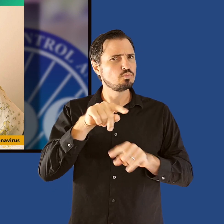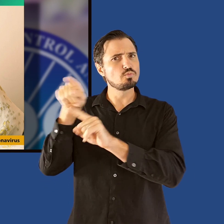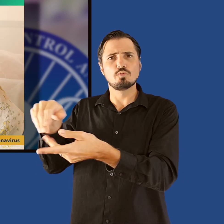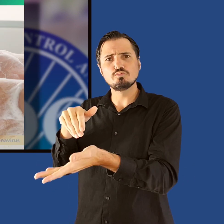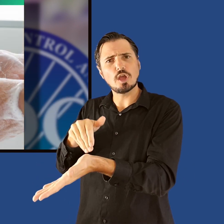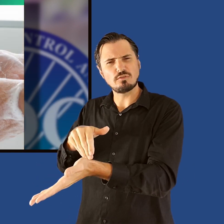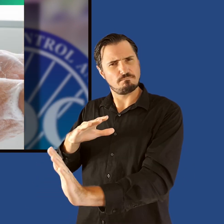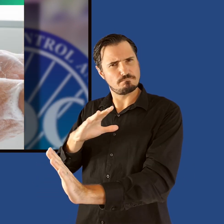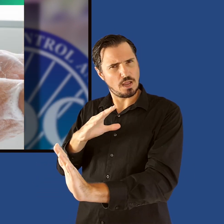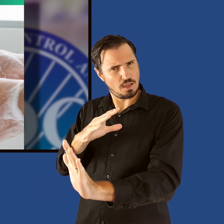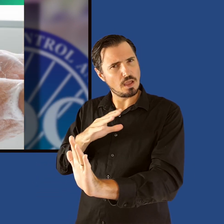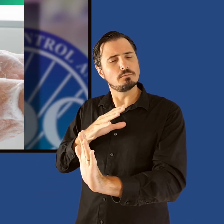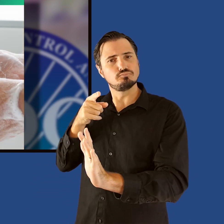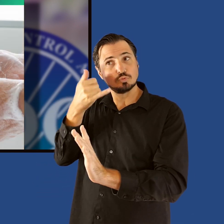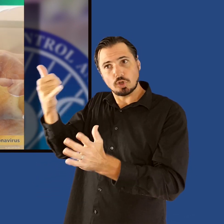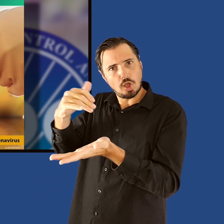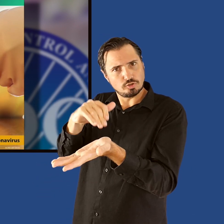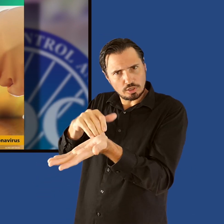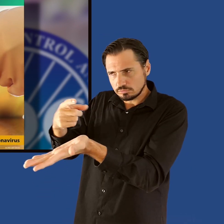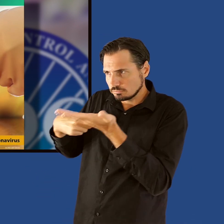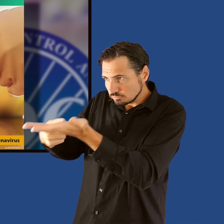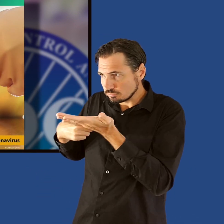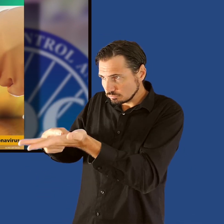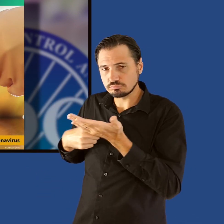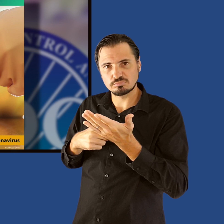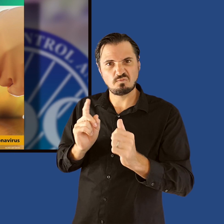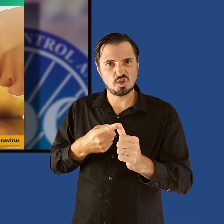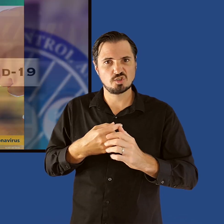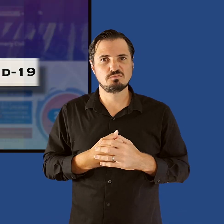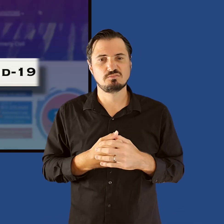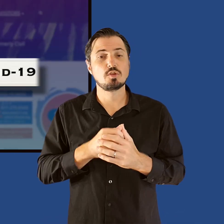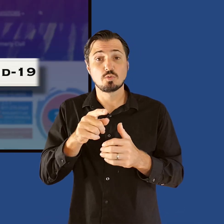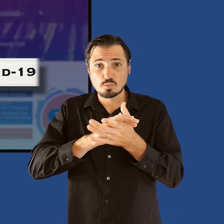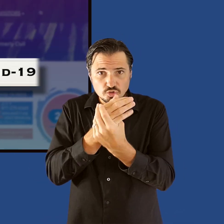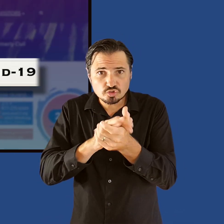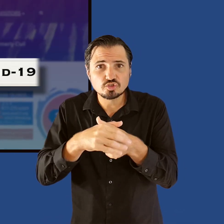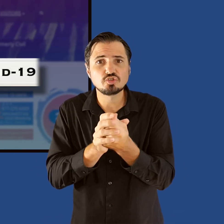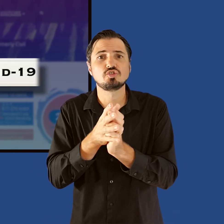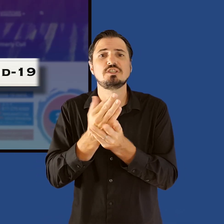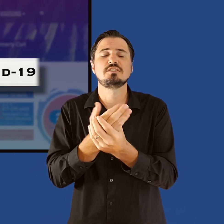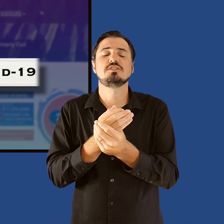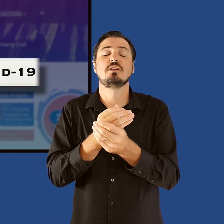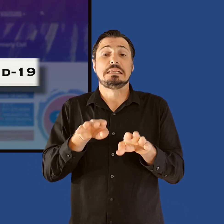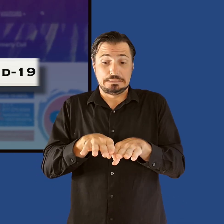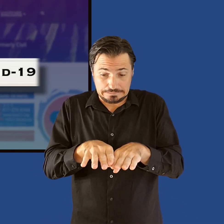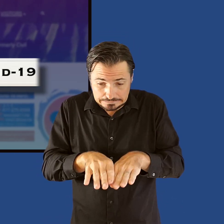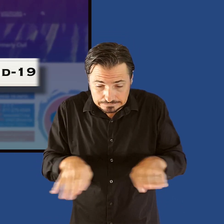Wash your hands frequently and clean surfaces often. Stay informed and connected during this time of social distancing.